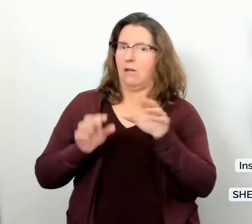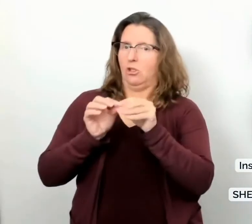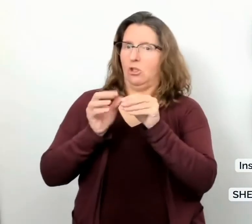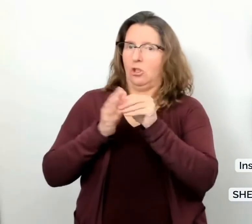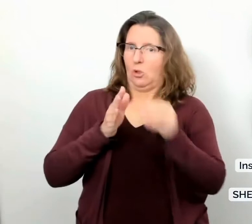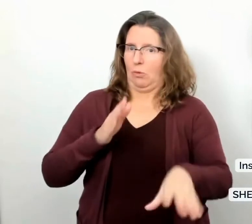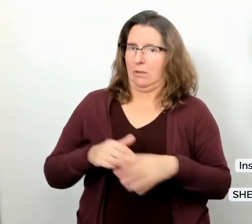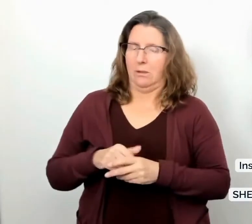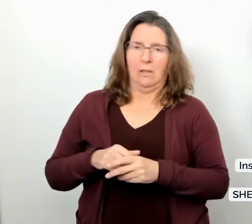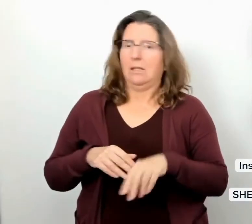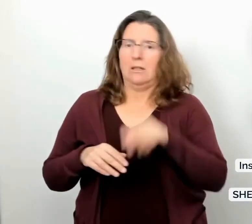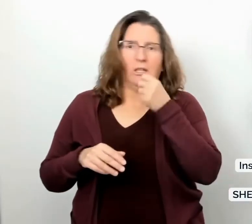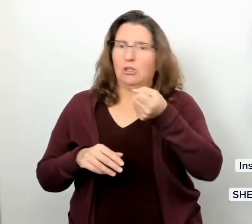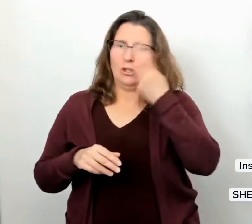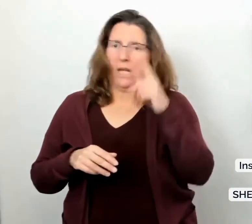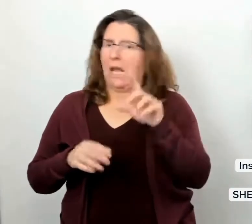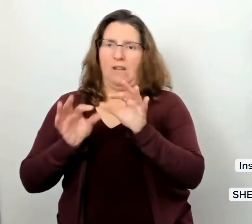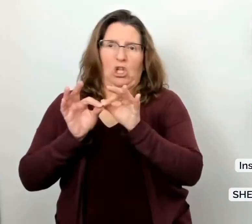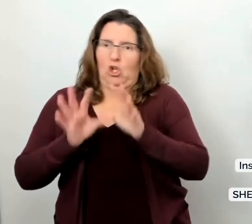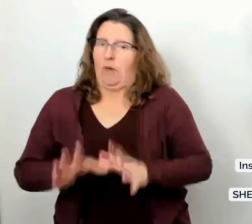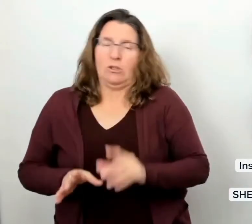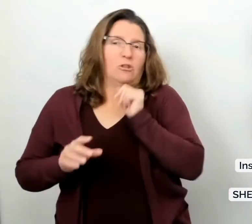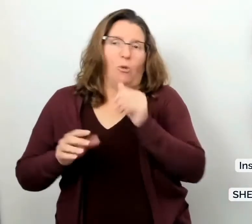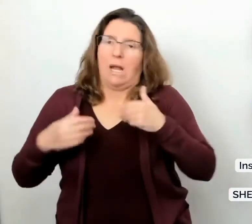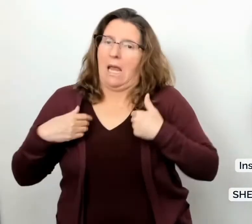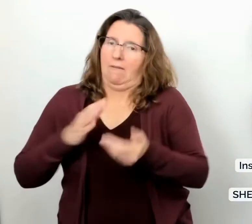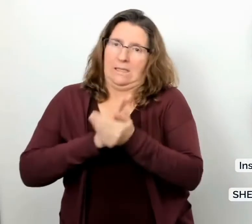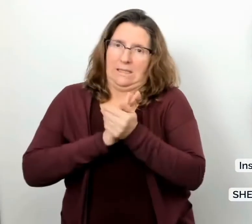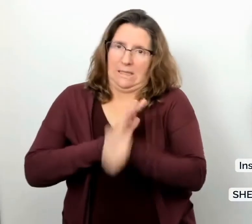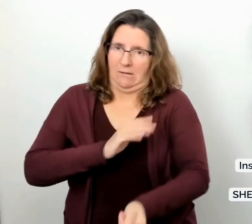The interpreter was dysfluent, so he couldn't understand his hearing teachers.